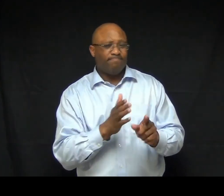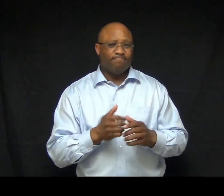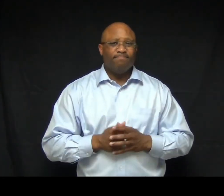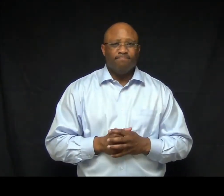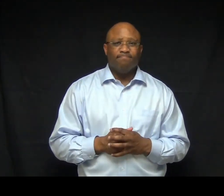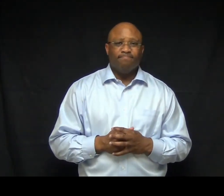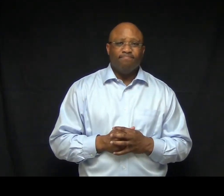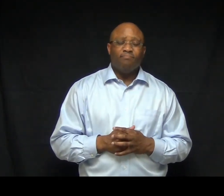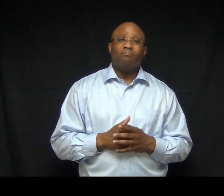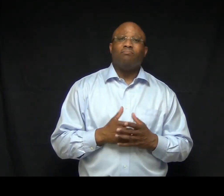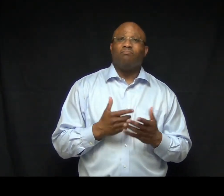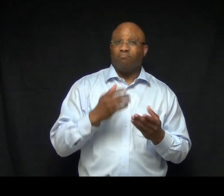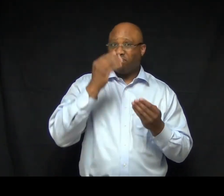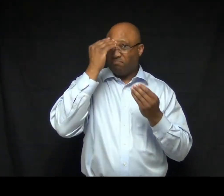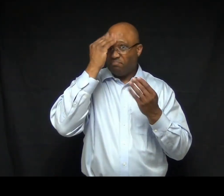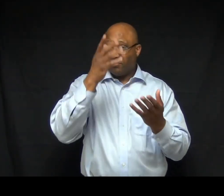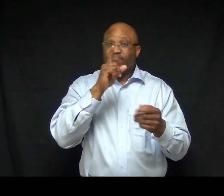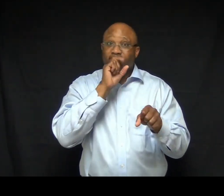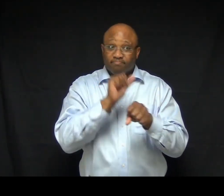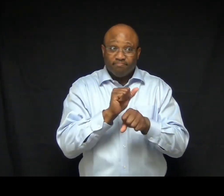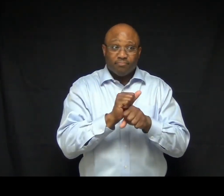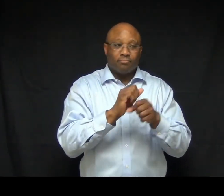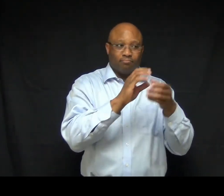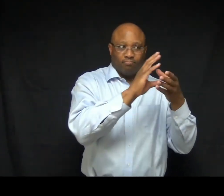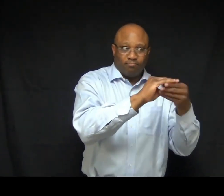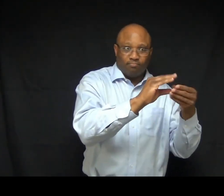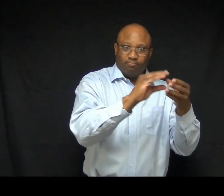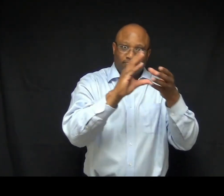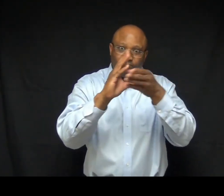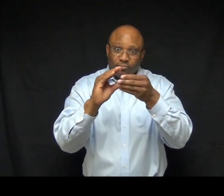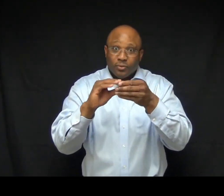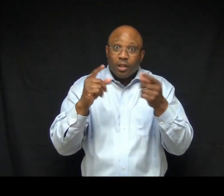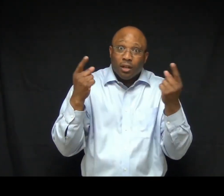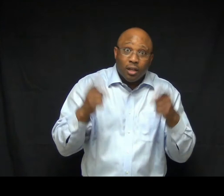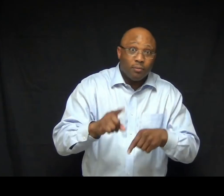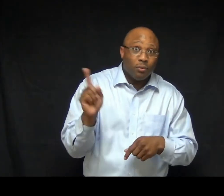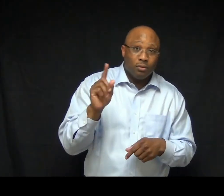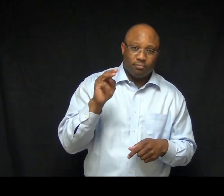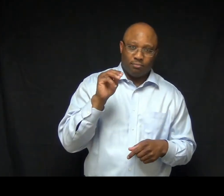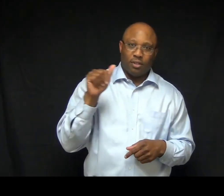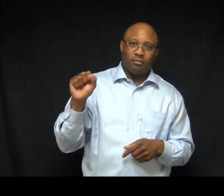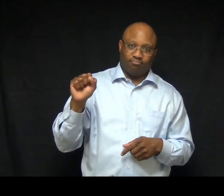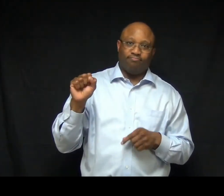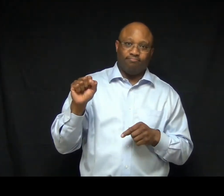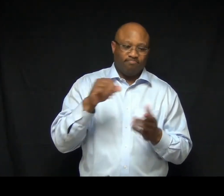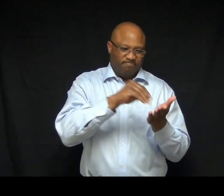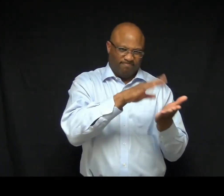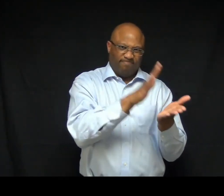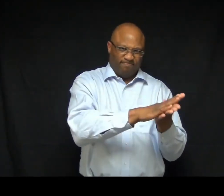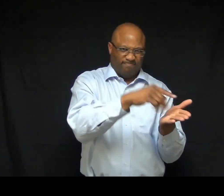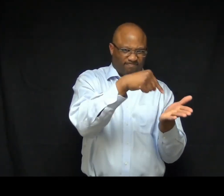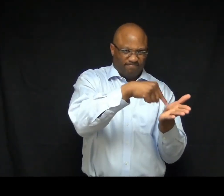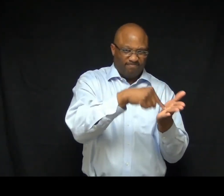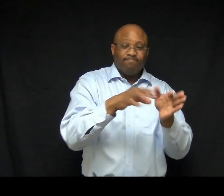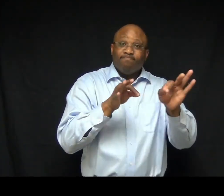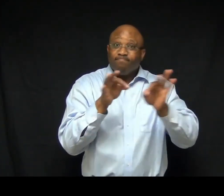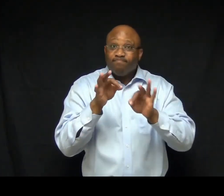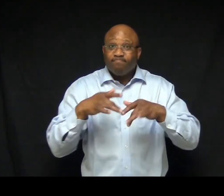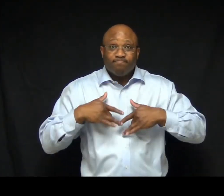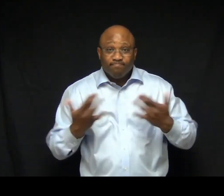In Massachusetts, there have been two reports